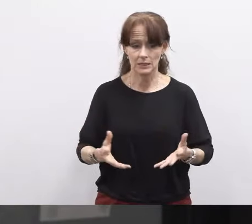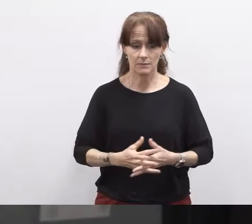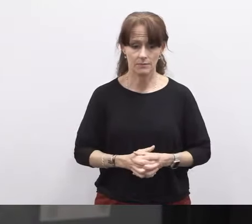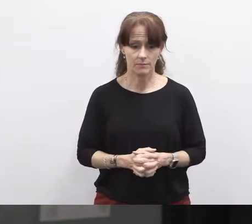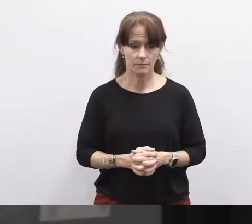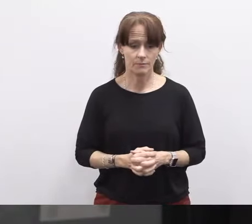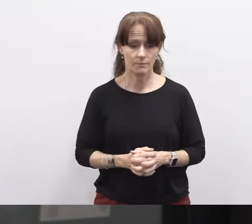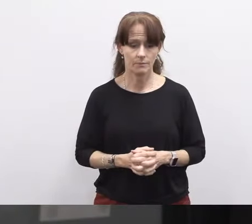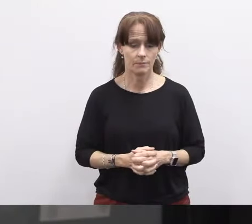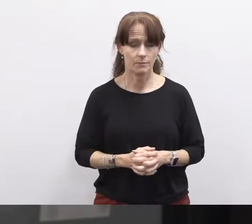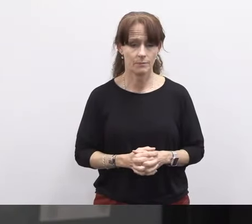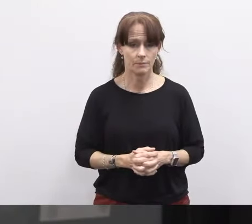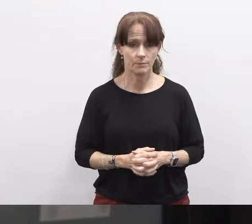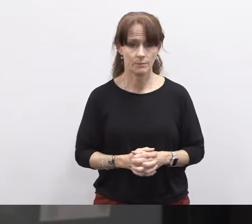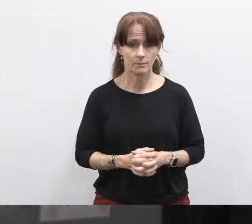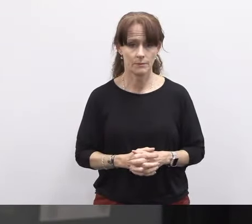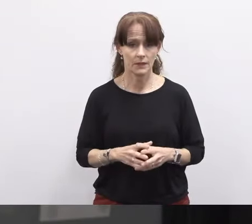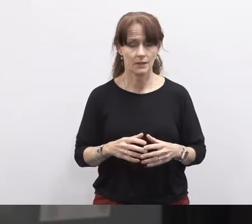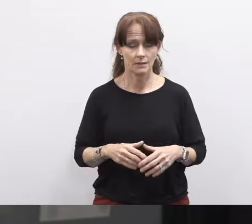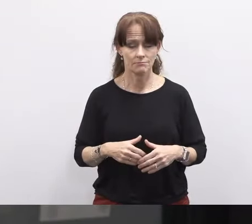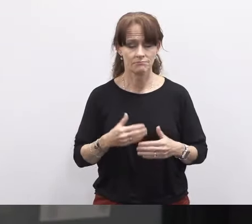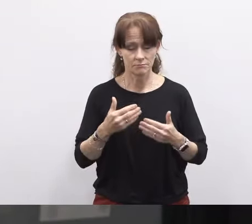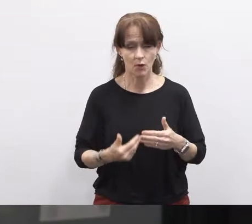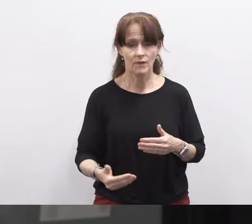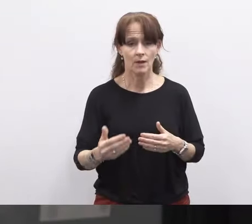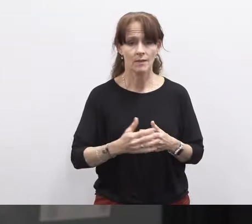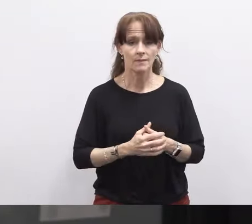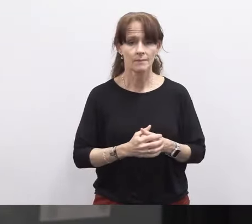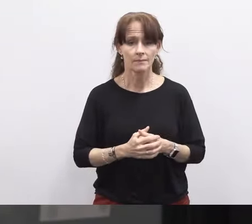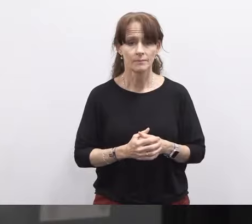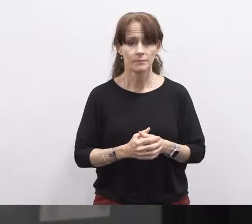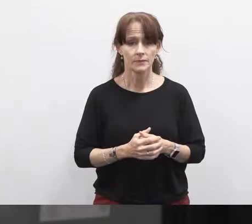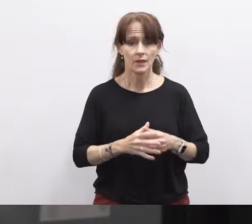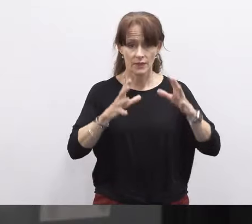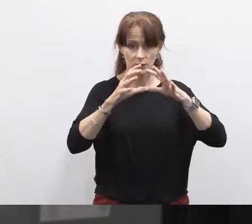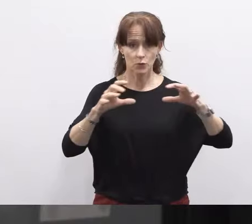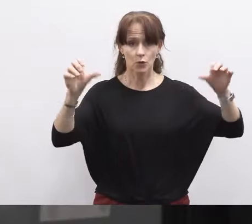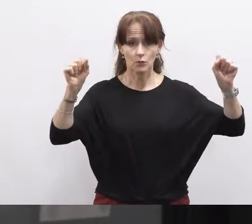So moving on the superintendent believed that she deserved